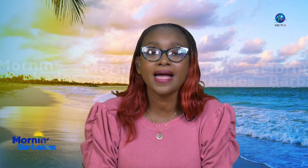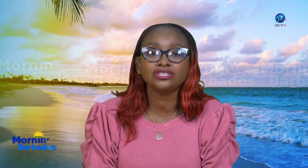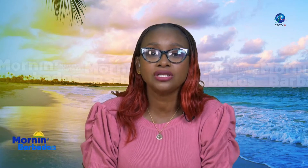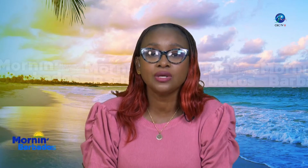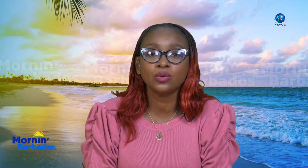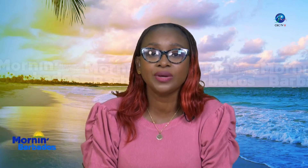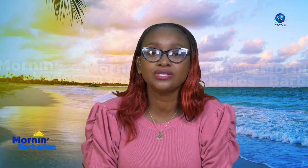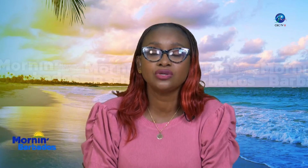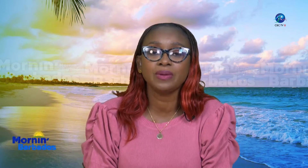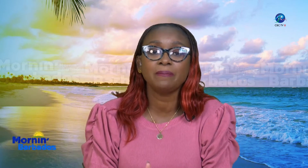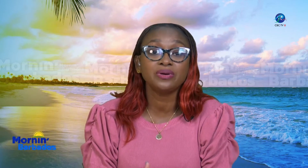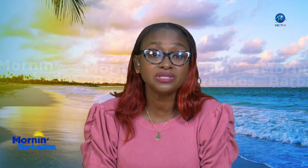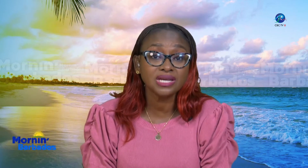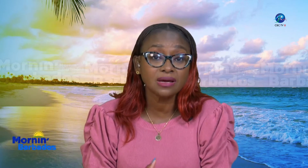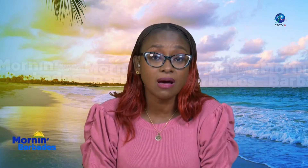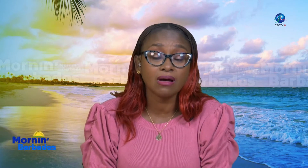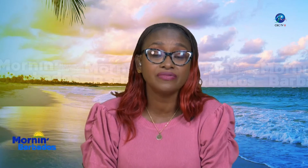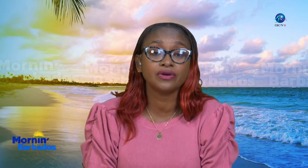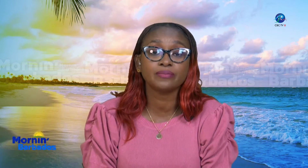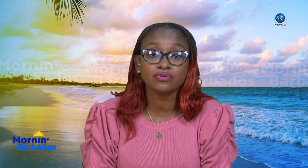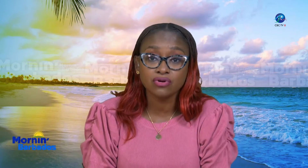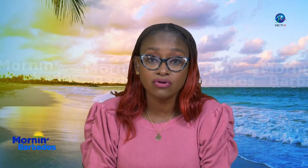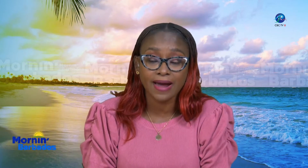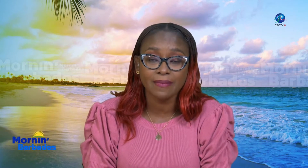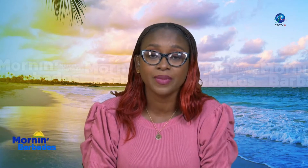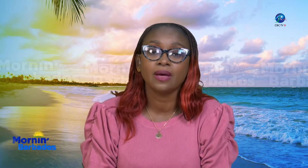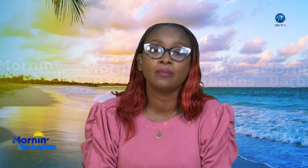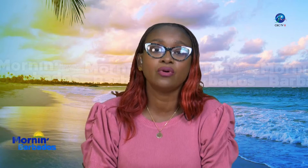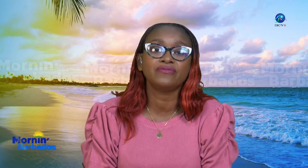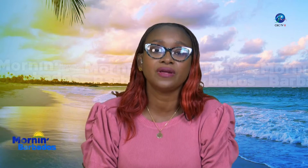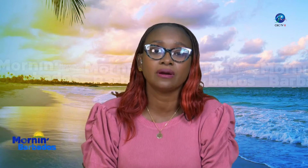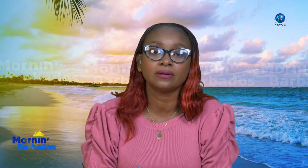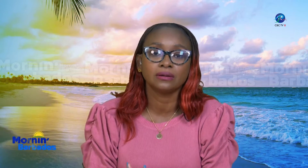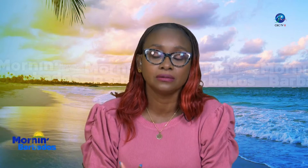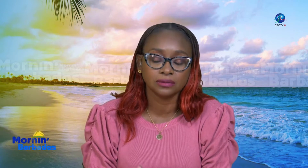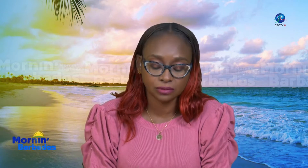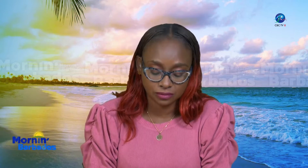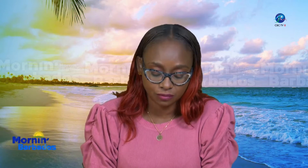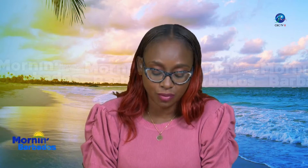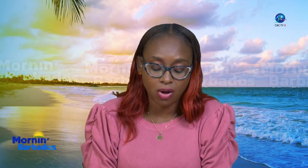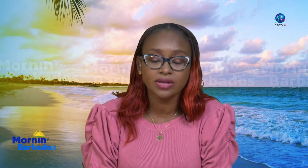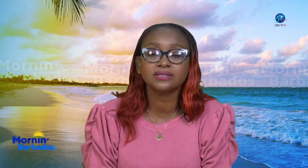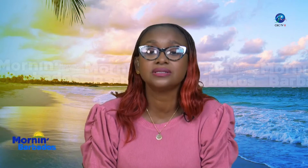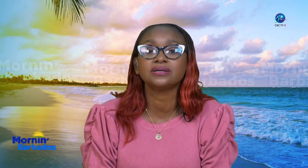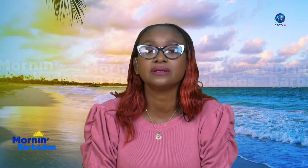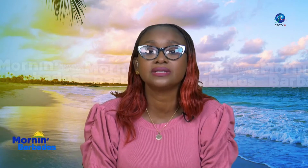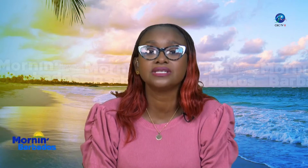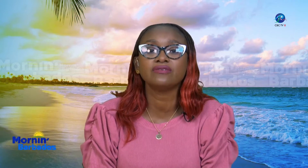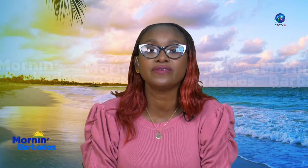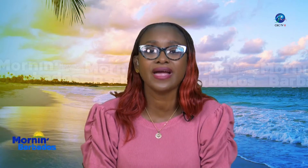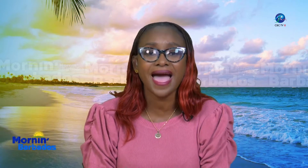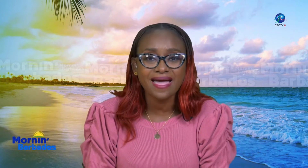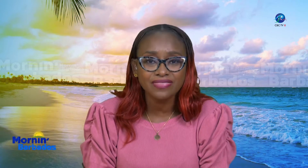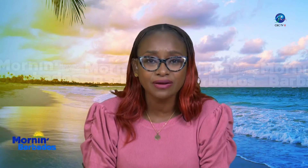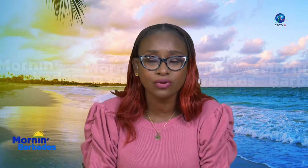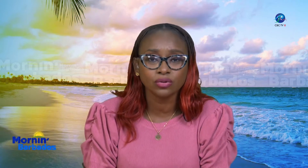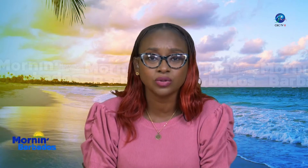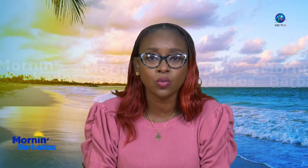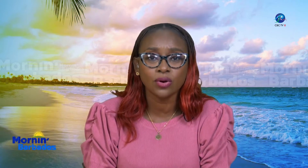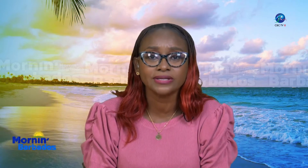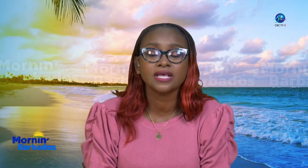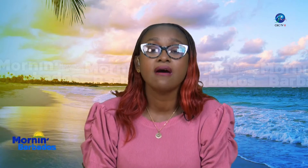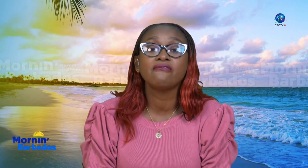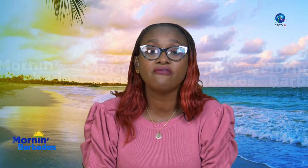actually going to be putting on their program both their bronze their silver and their gold awards